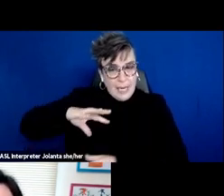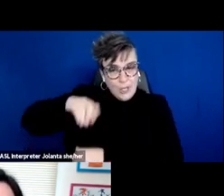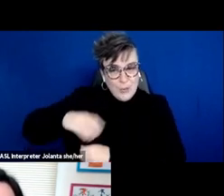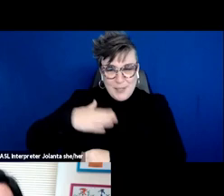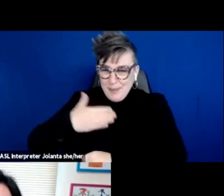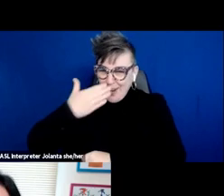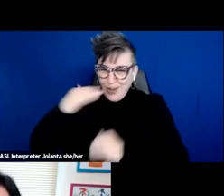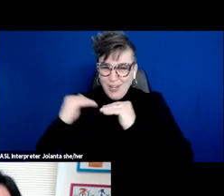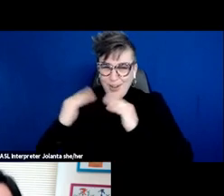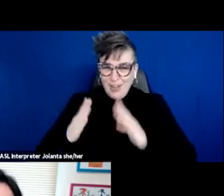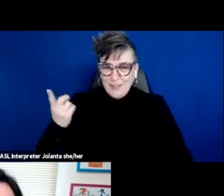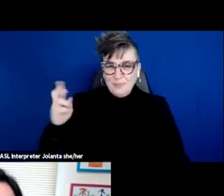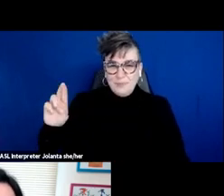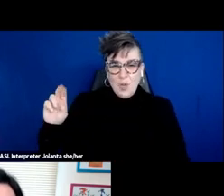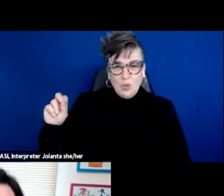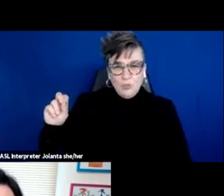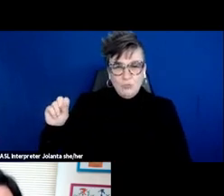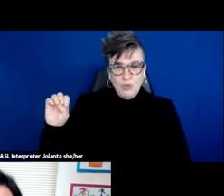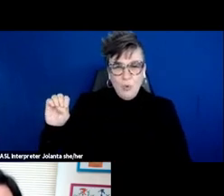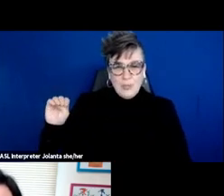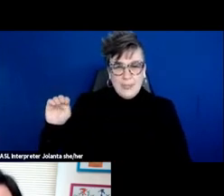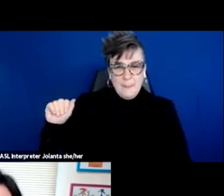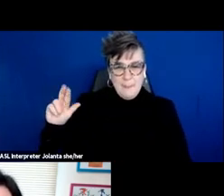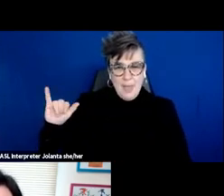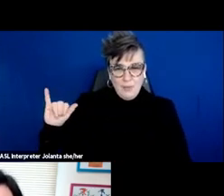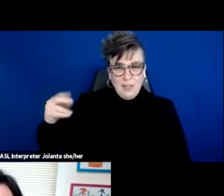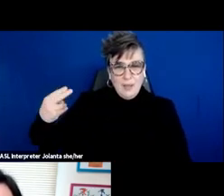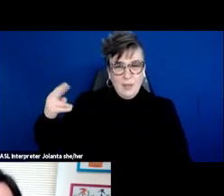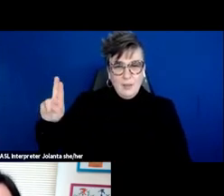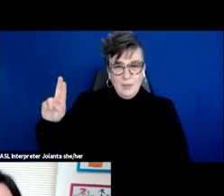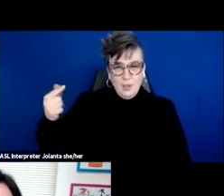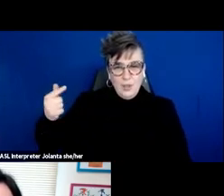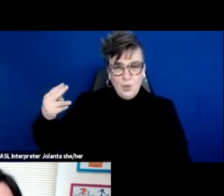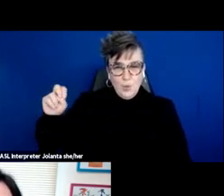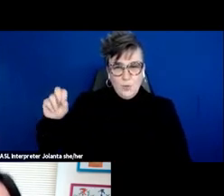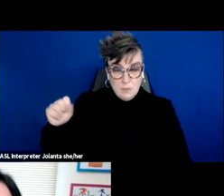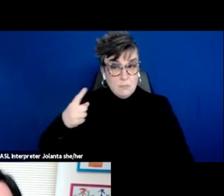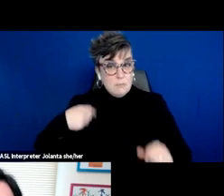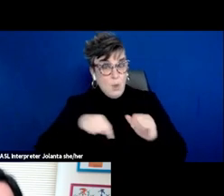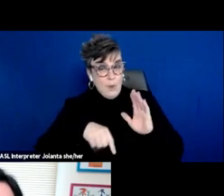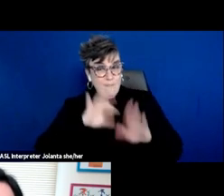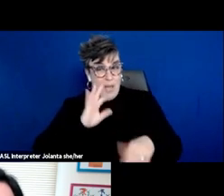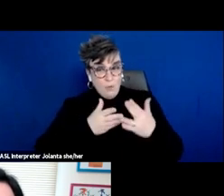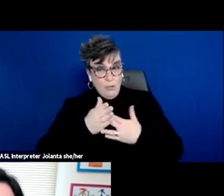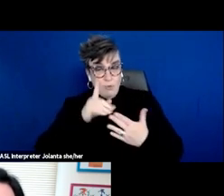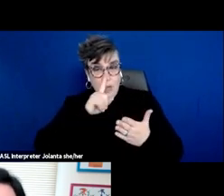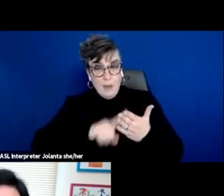Doctor Rosemary Hughes we found, through analysis of the National Survey for Family Growth that